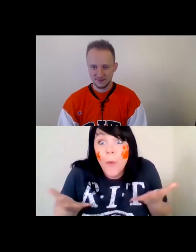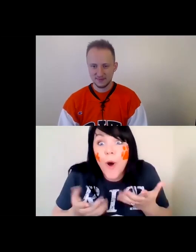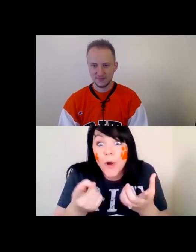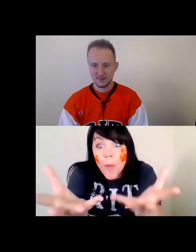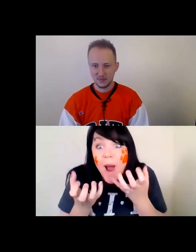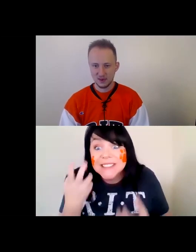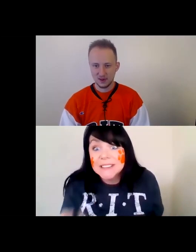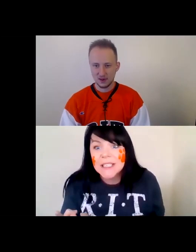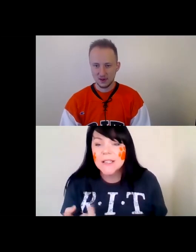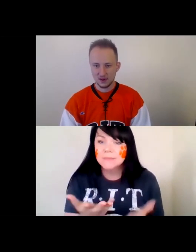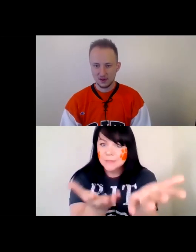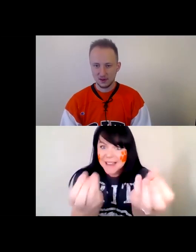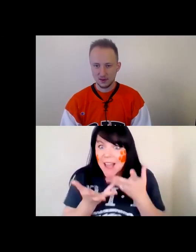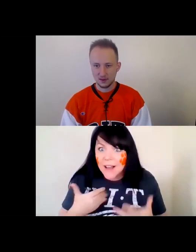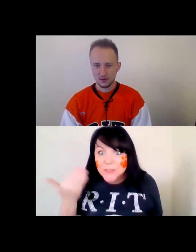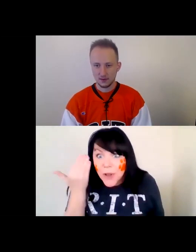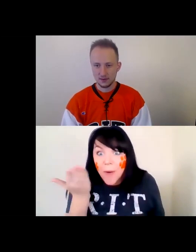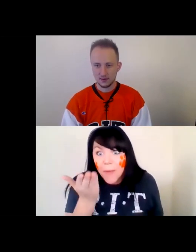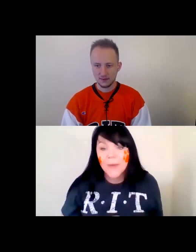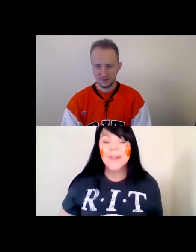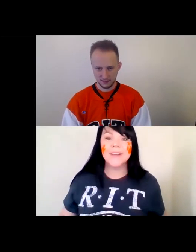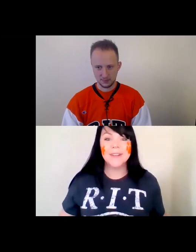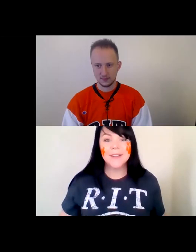Michelle: Some of you want to see more, so let us know what you want to see.